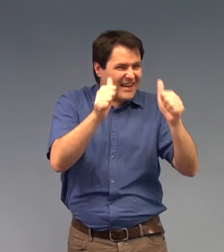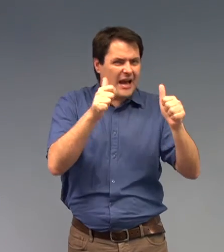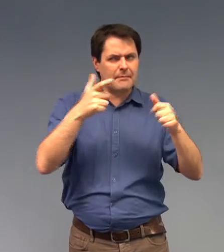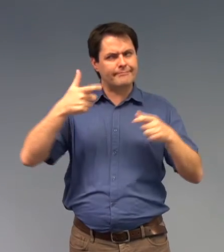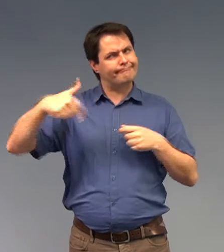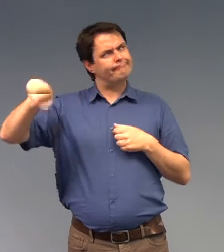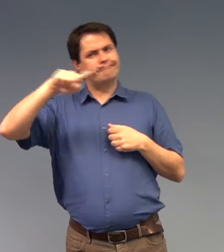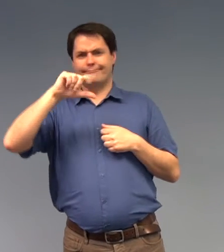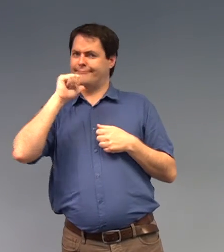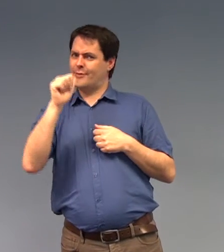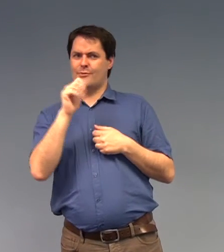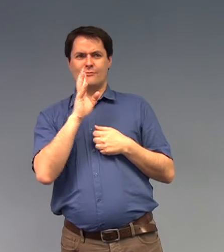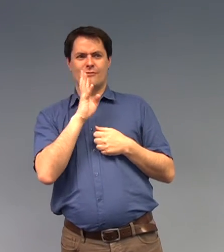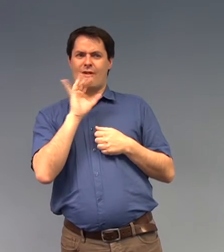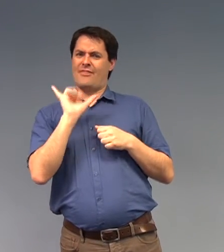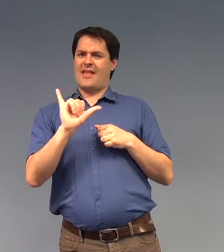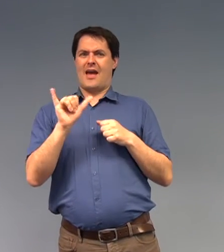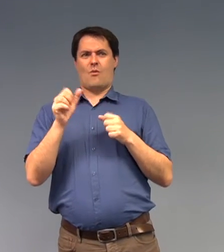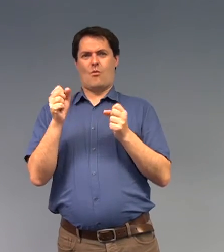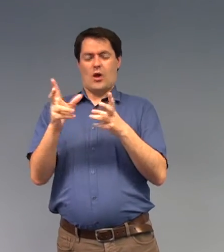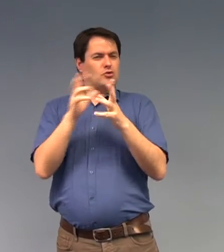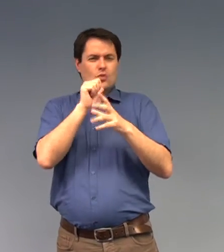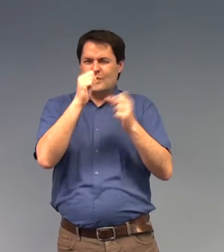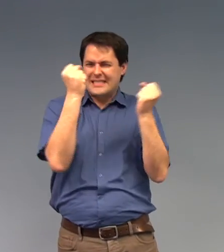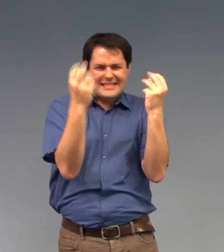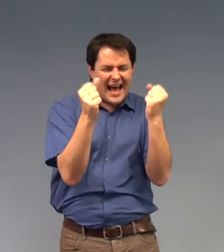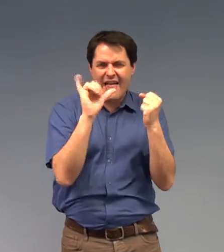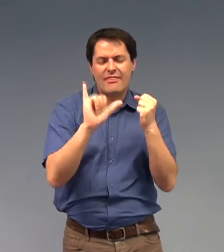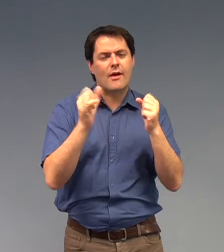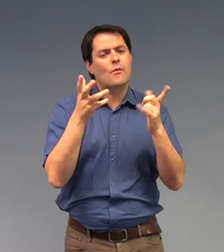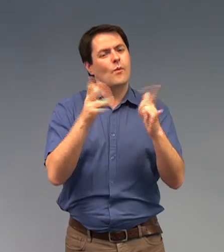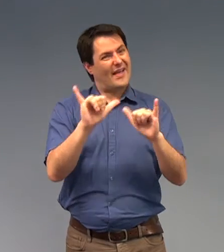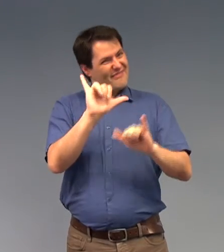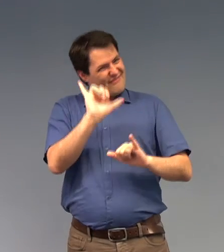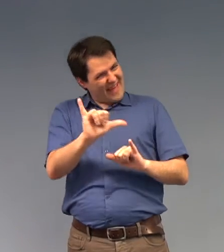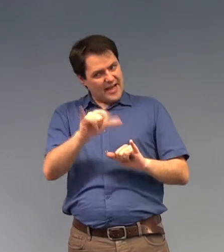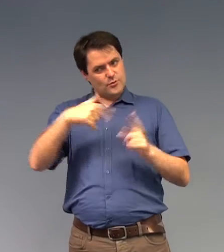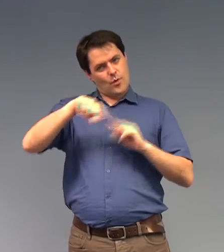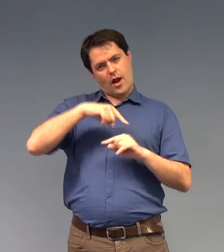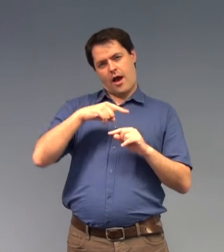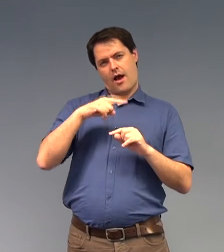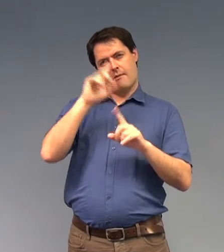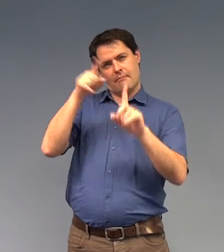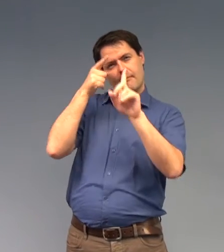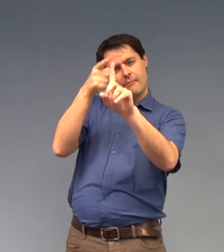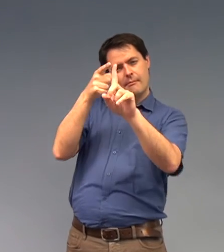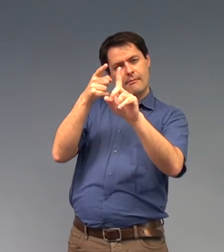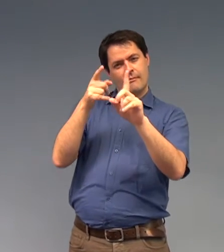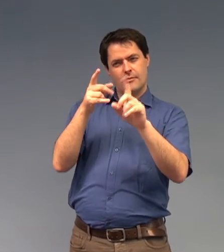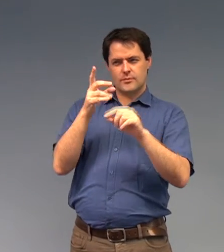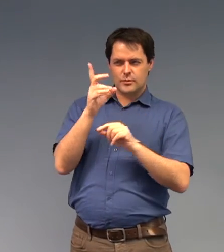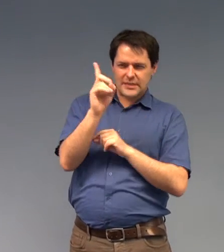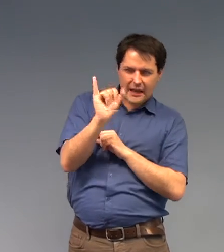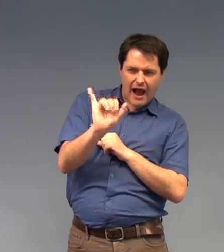it's that I wasn't using it the way people use it. And that's the same when we interpret.